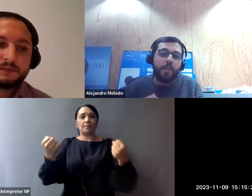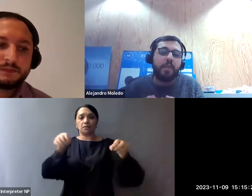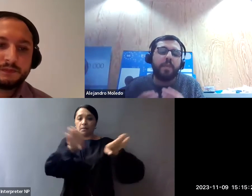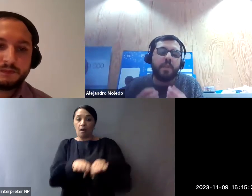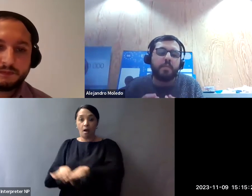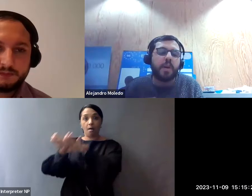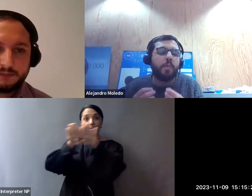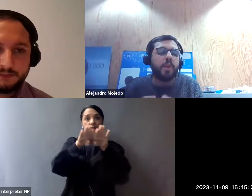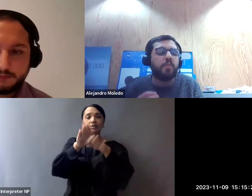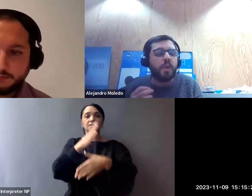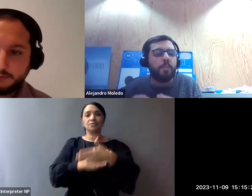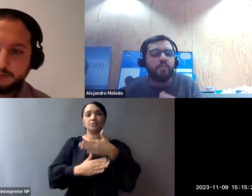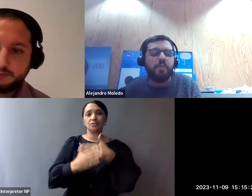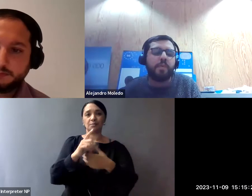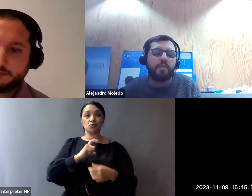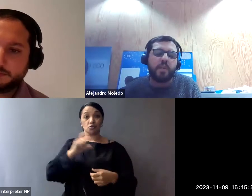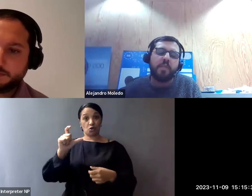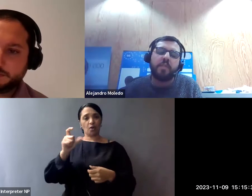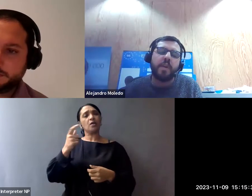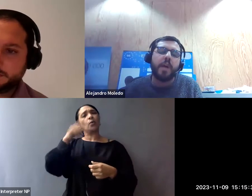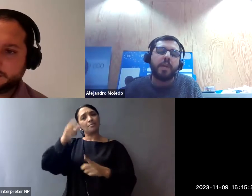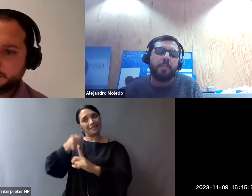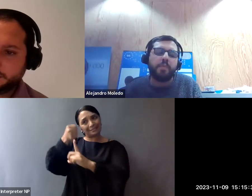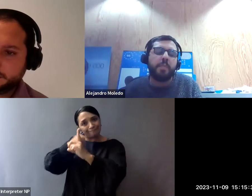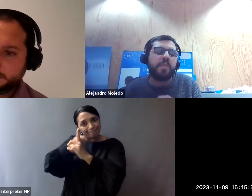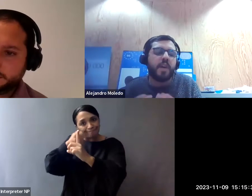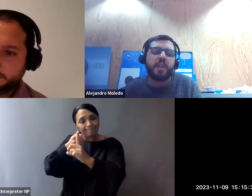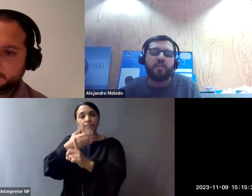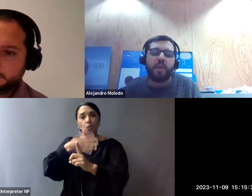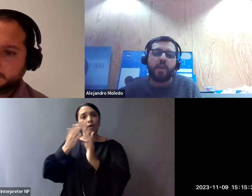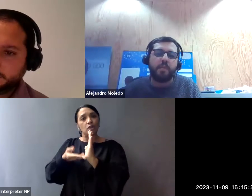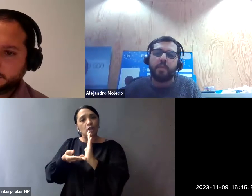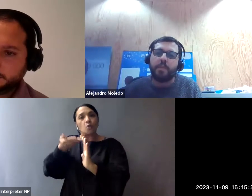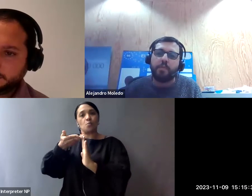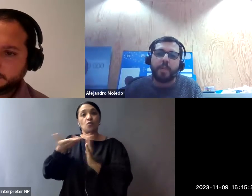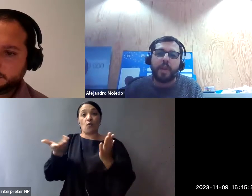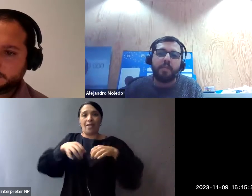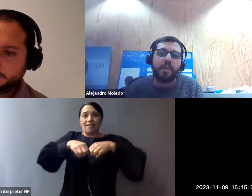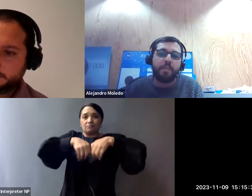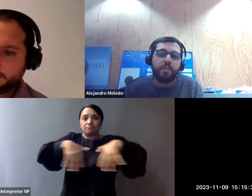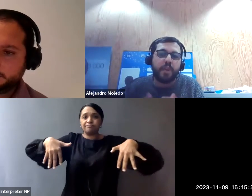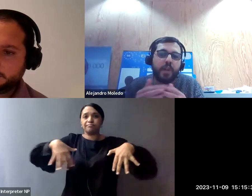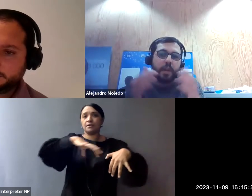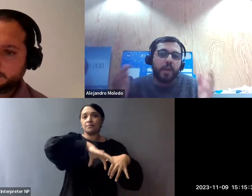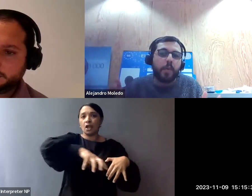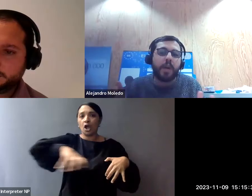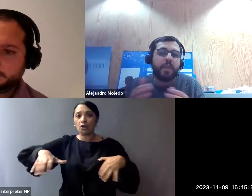In this regard, we need to keep pushing for changes and improvements at national level. From the European level,